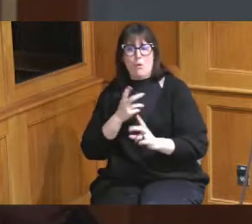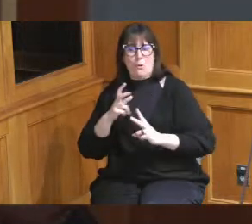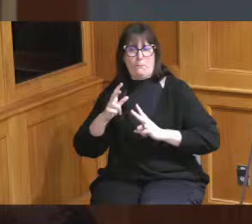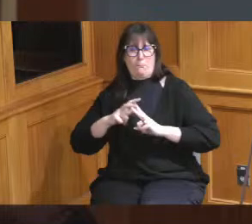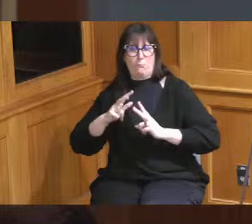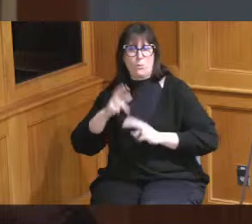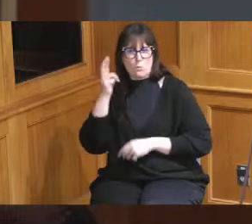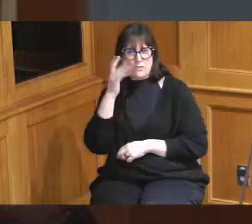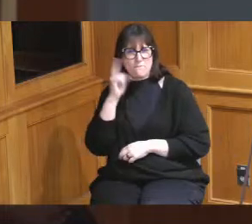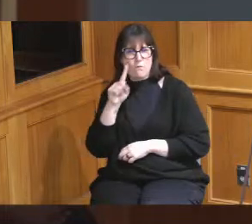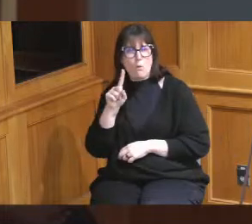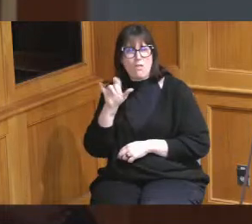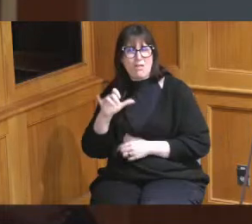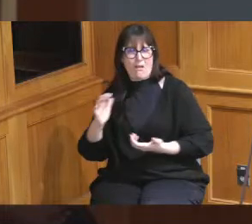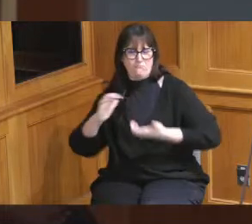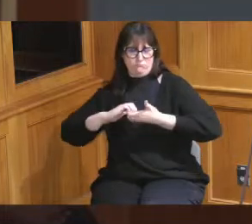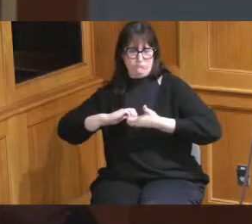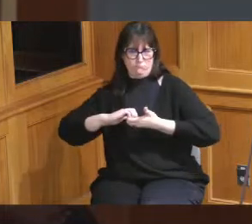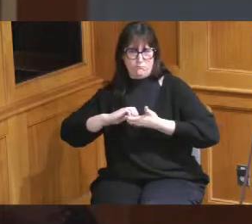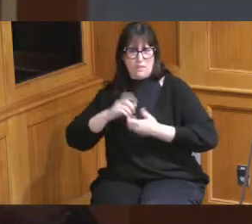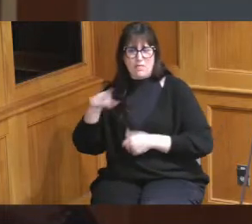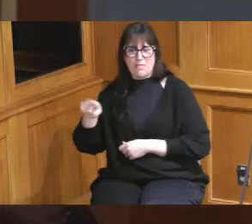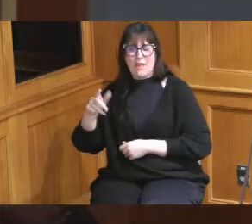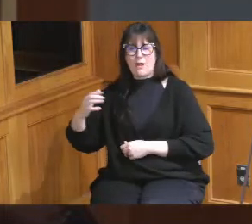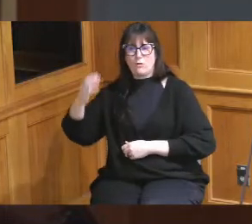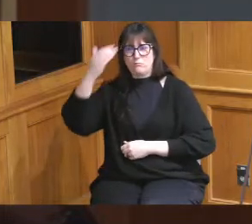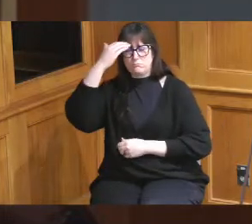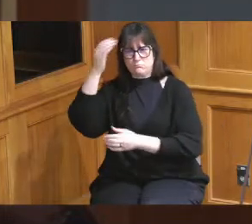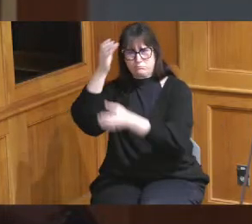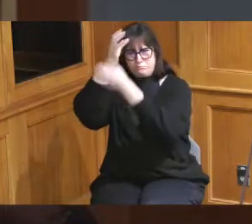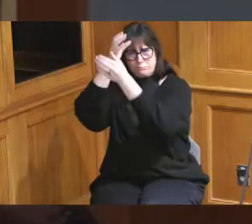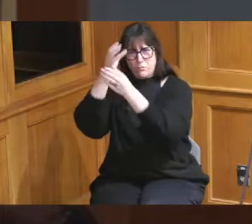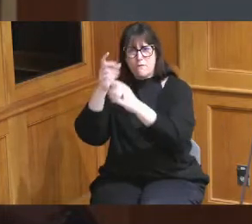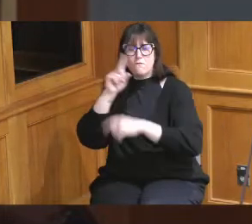these other agencies I did that a lot during the pandemic so one thing that say you speak